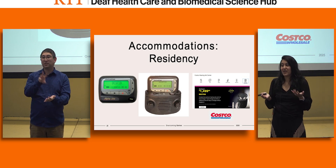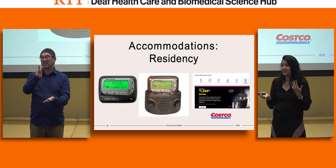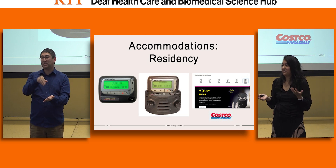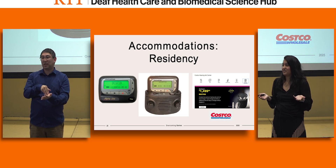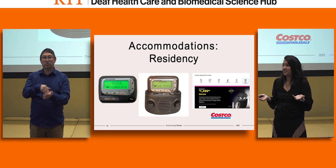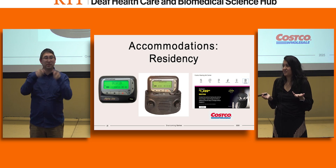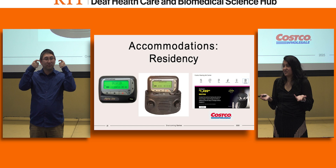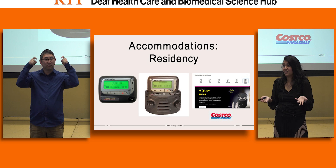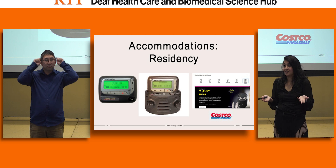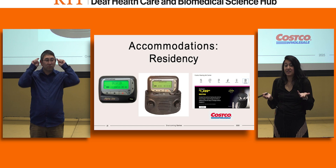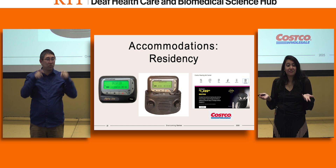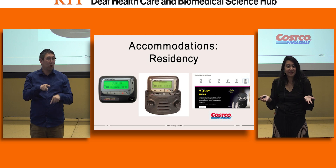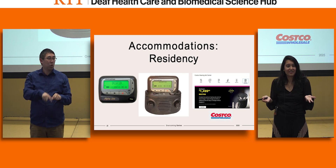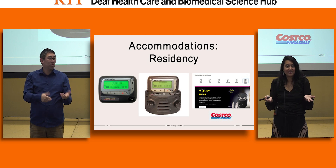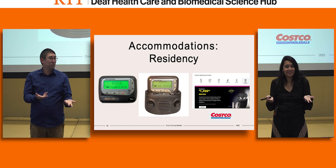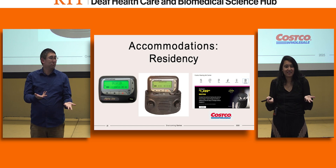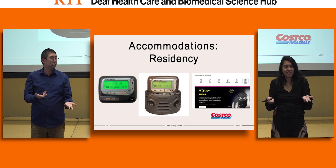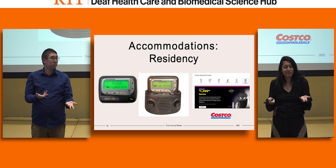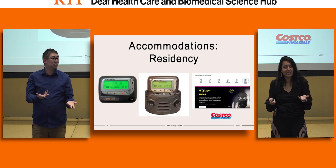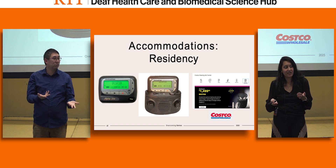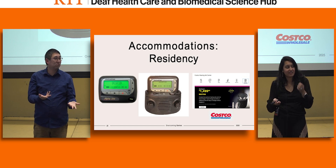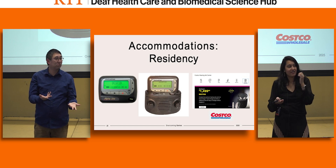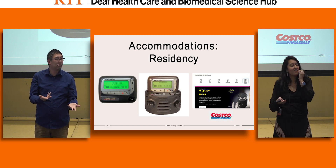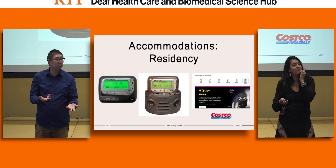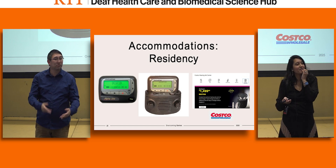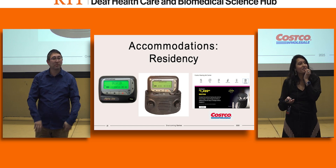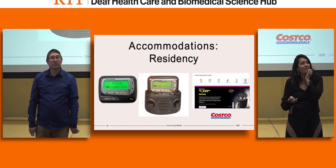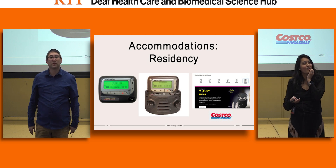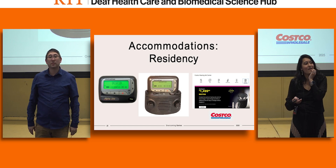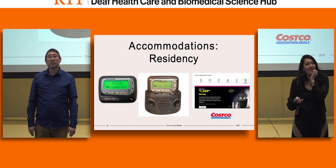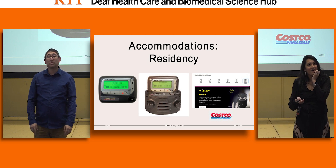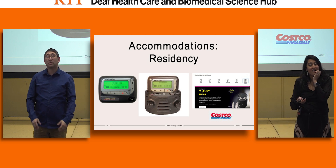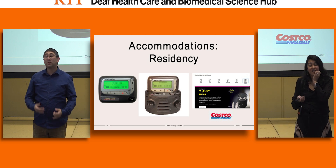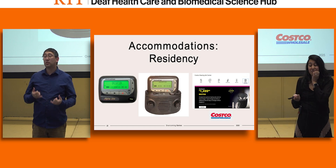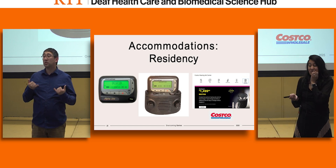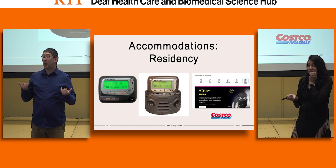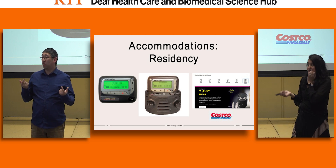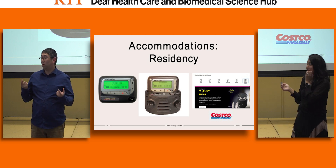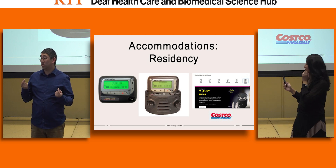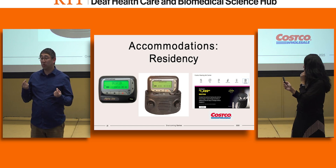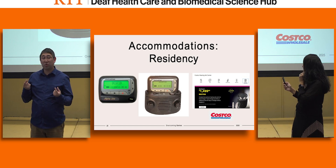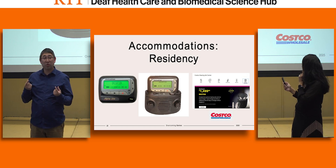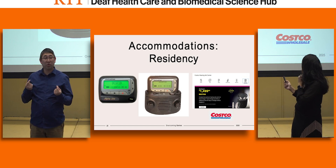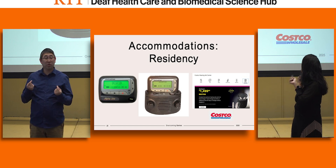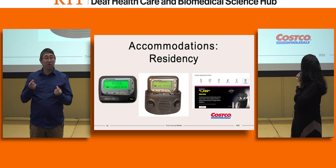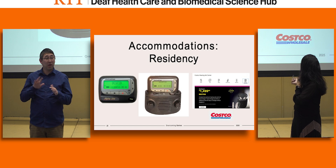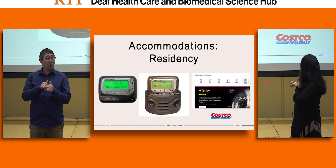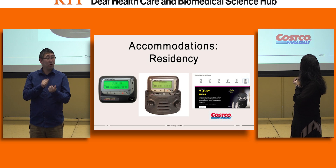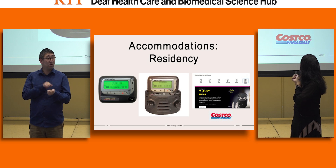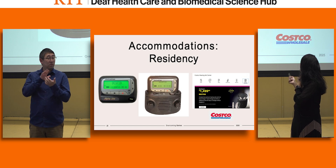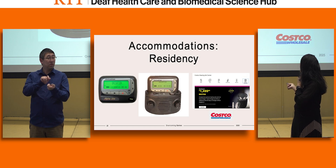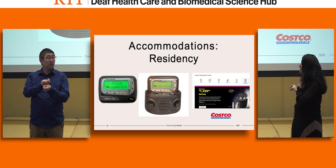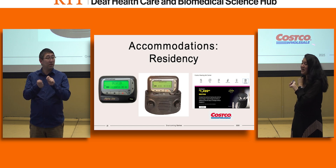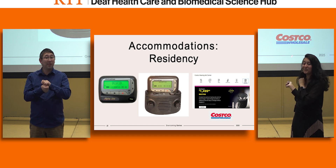$5,000 to $6,000 hearing aids at that time. And so, one of the ways that I was able to adapt